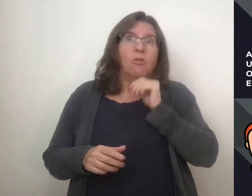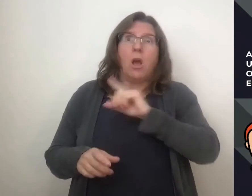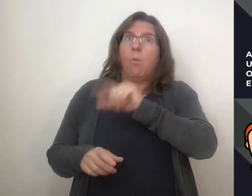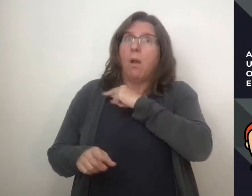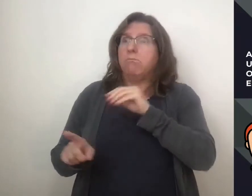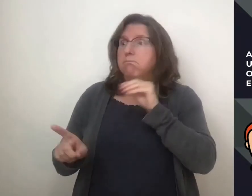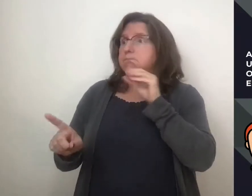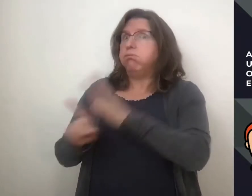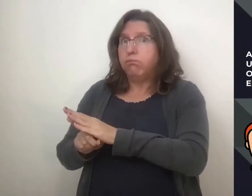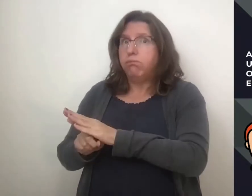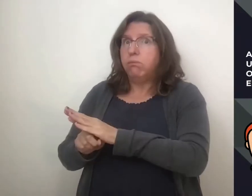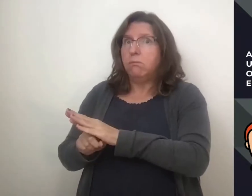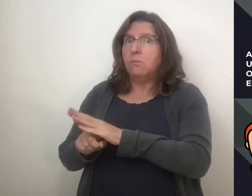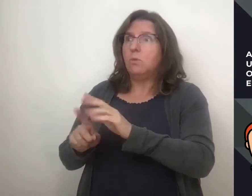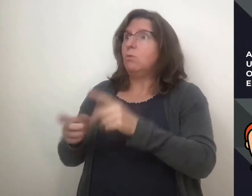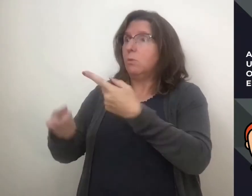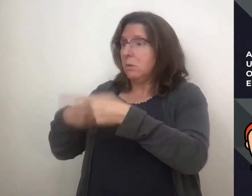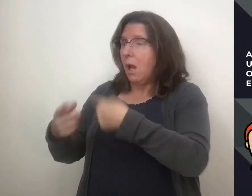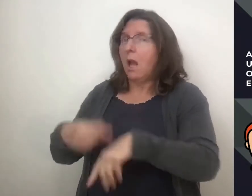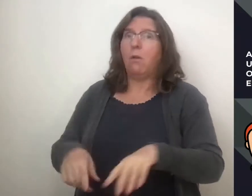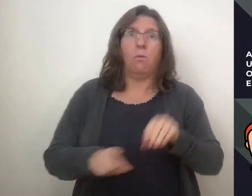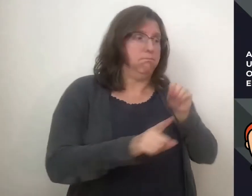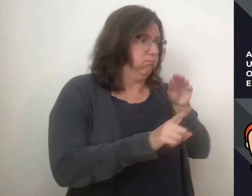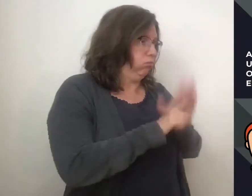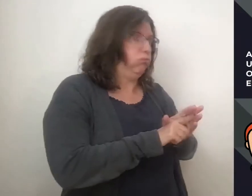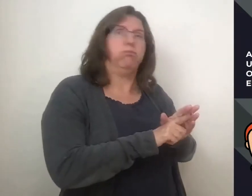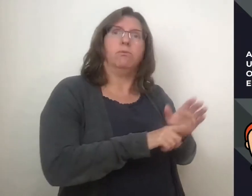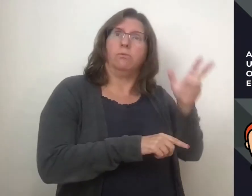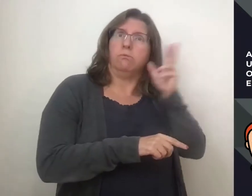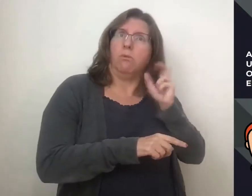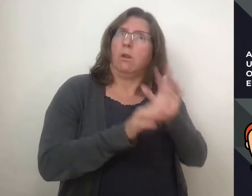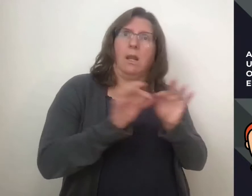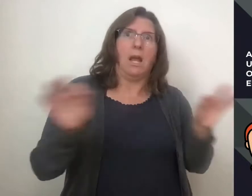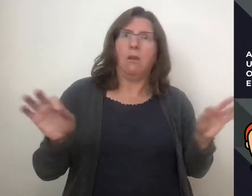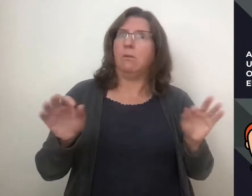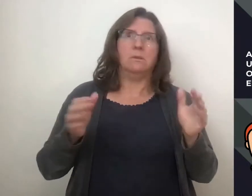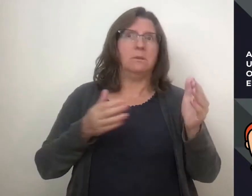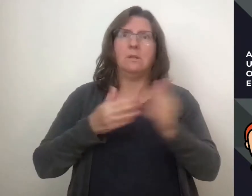be it signing or spoken, language acquisition will NOT happen.